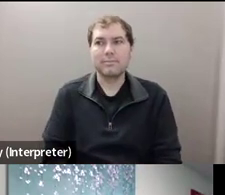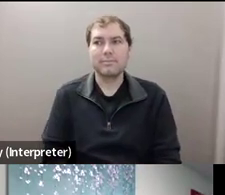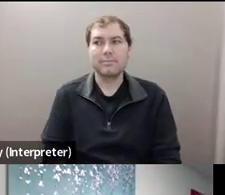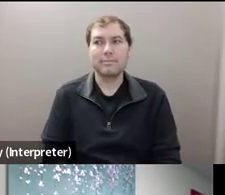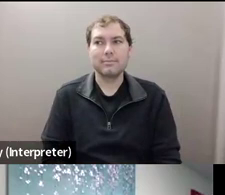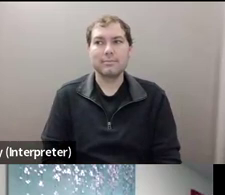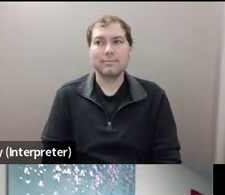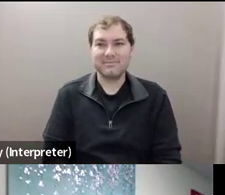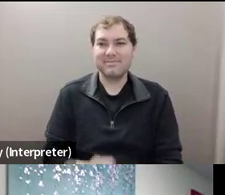Adam w/APRIL: Hello!